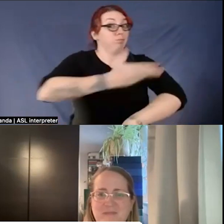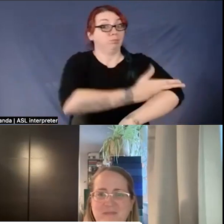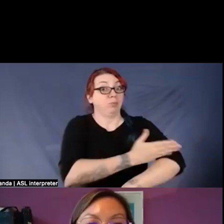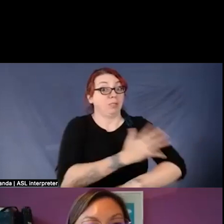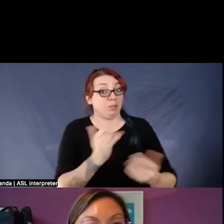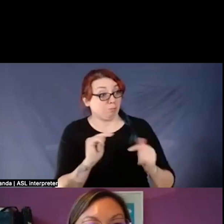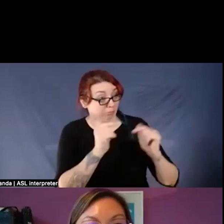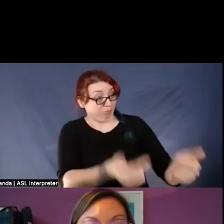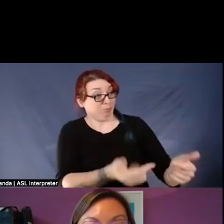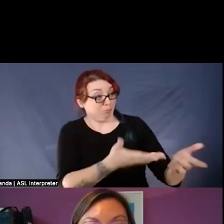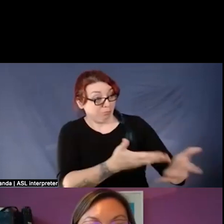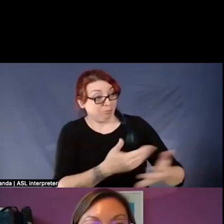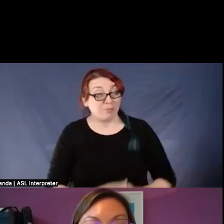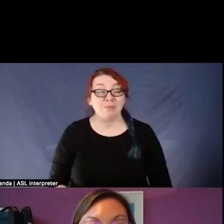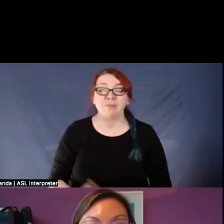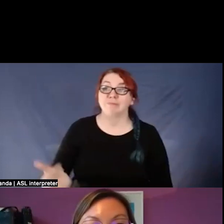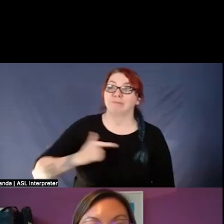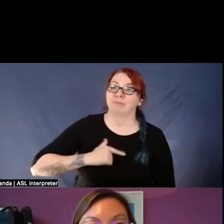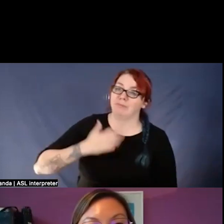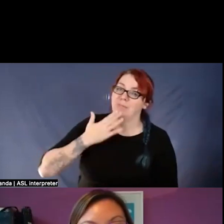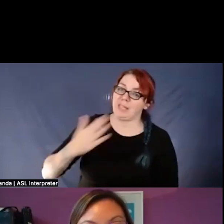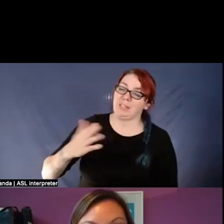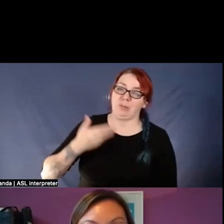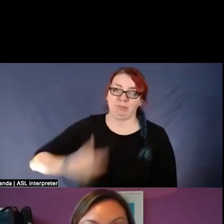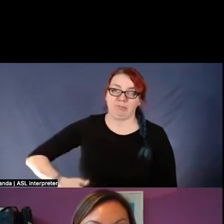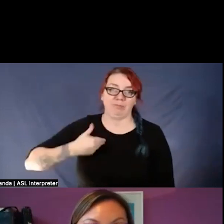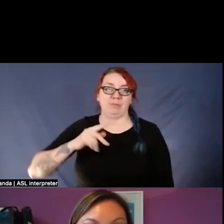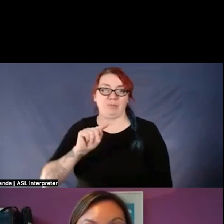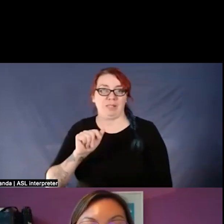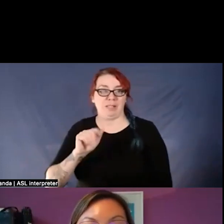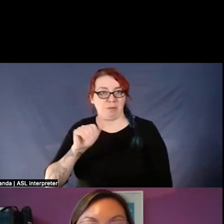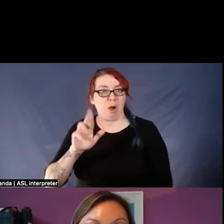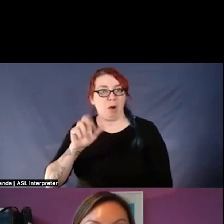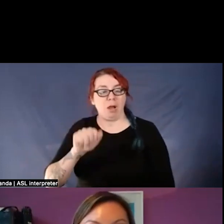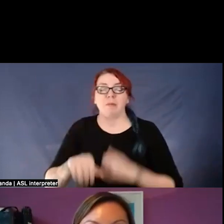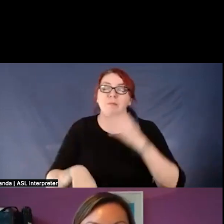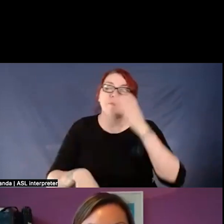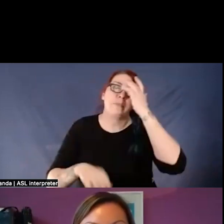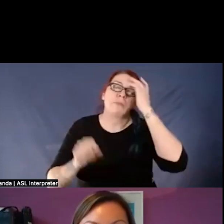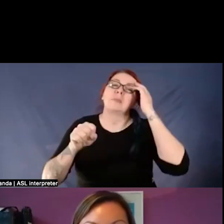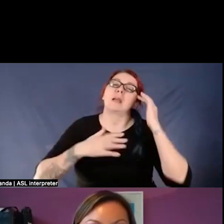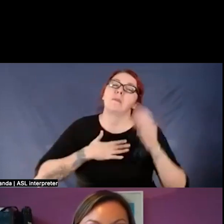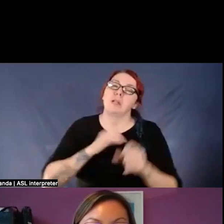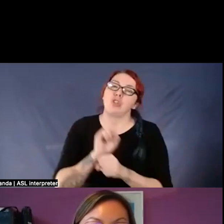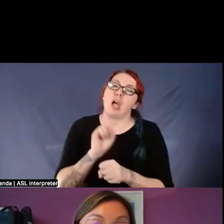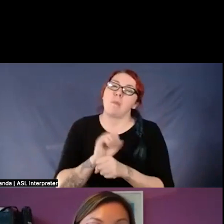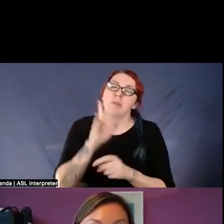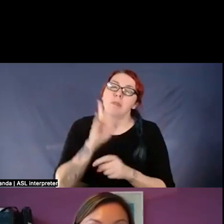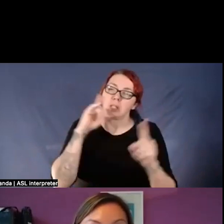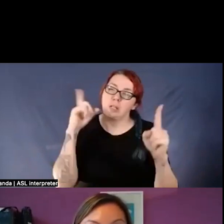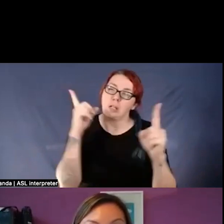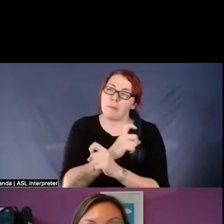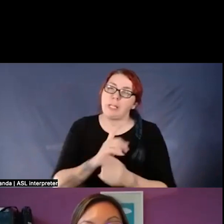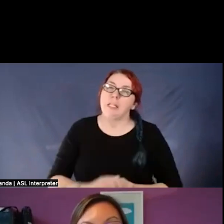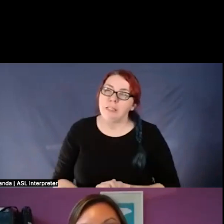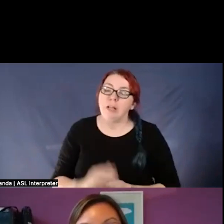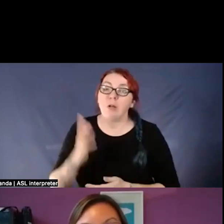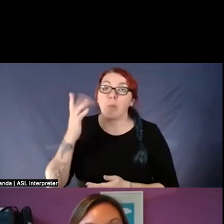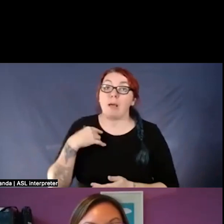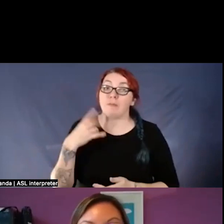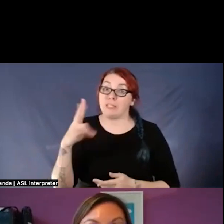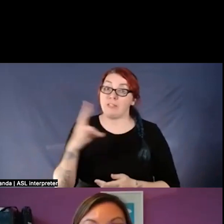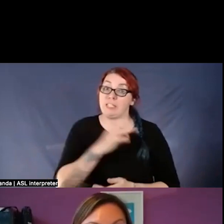I'm Tamara and my job is complex in that I manage and organise 17 staff members and over 40